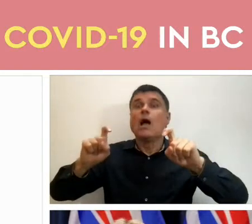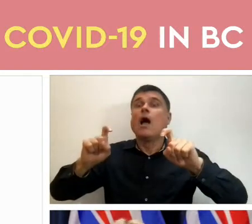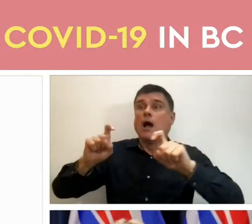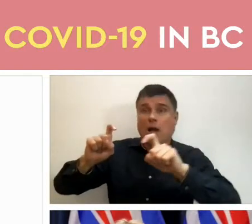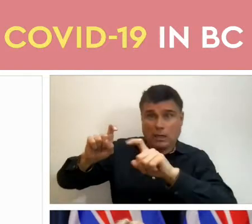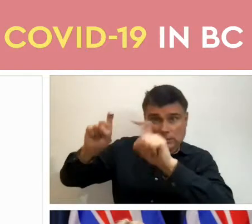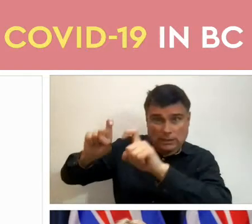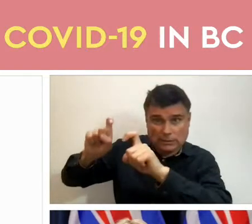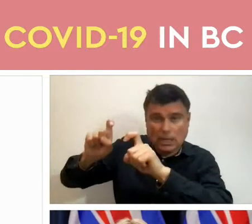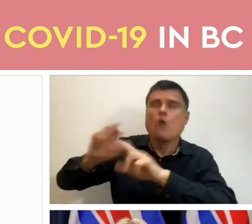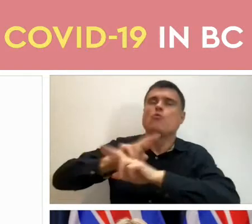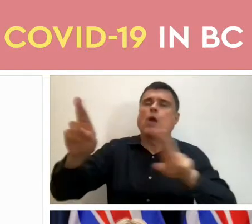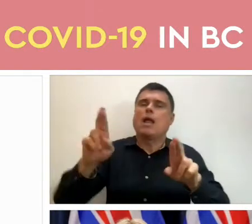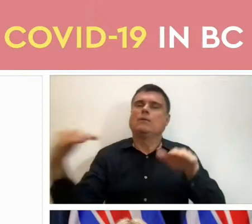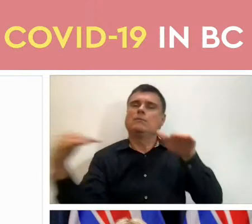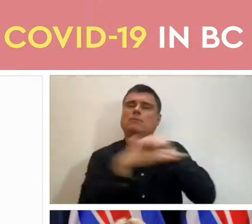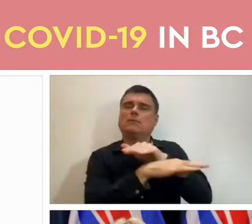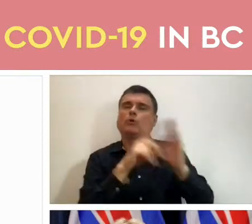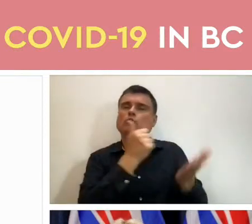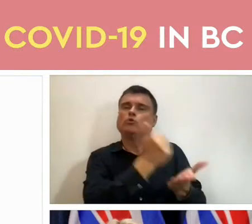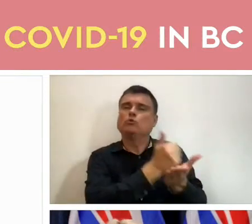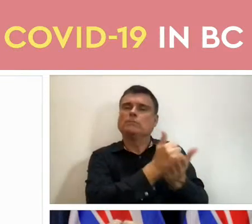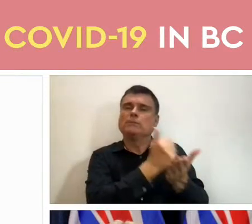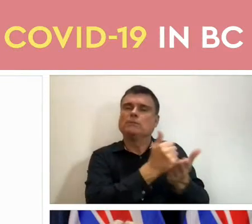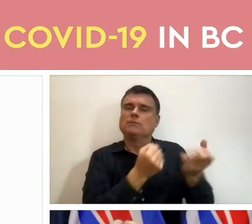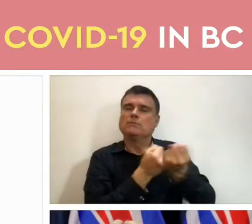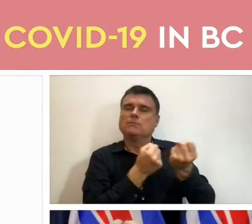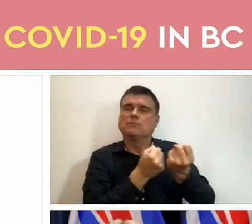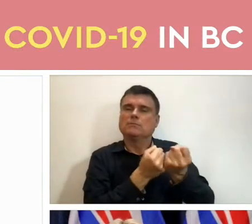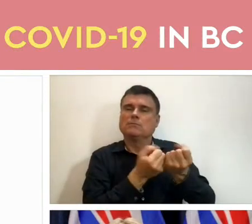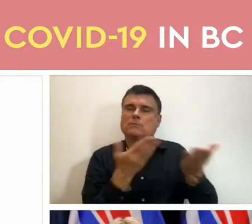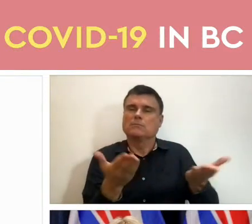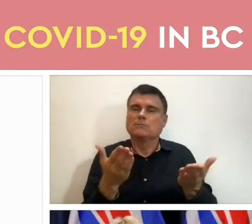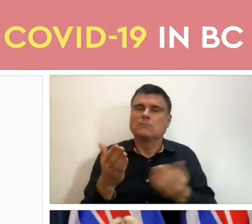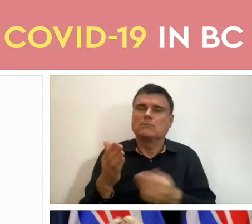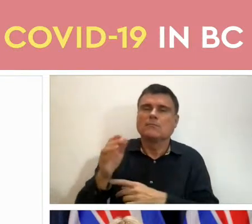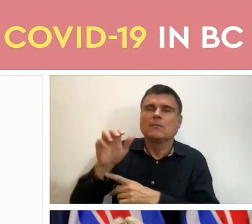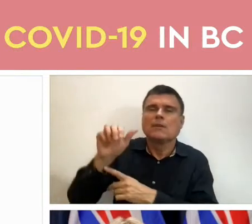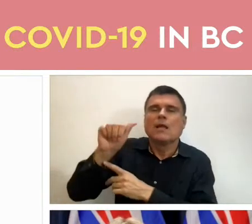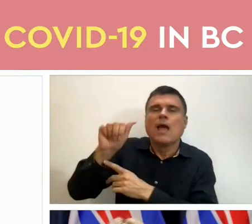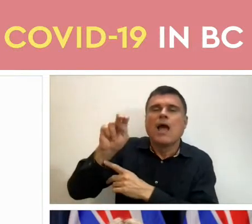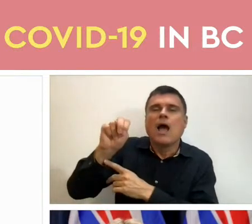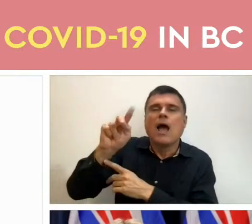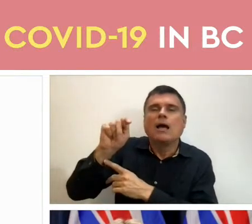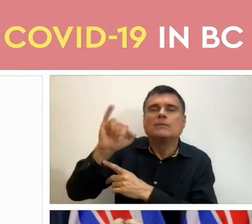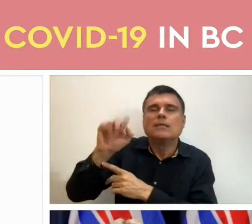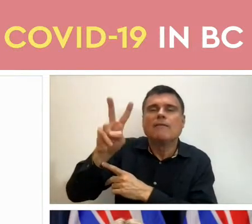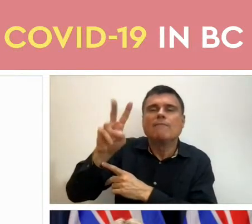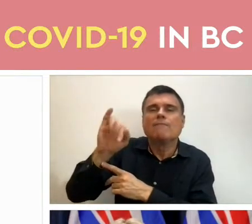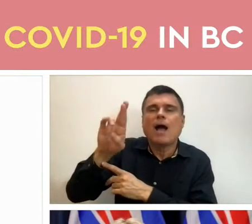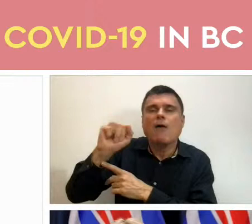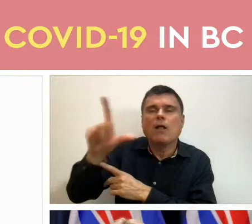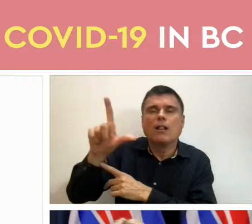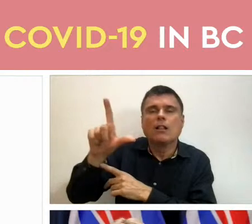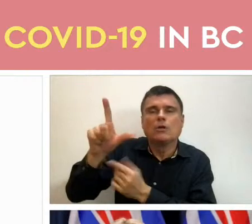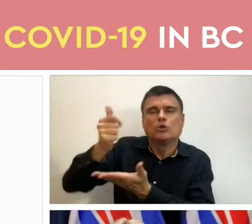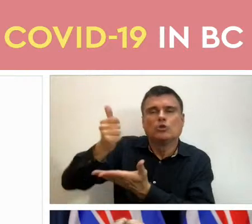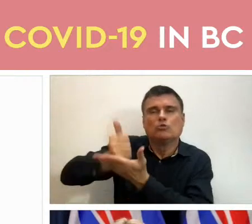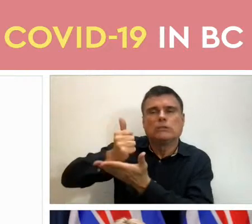antiviral treatments are under review by health Canada.